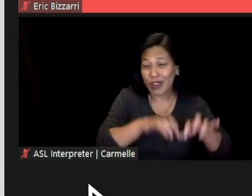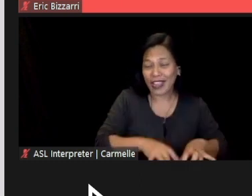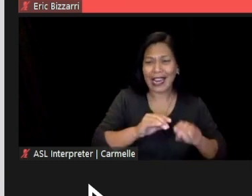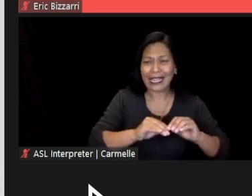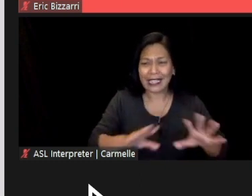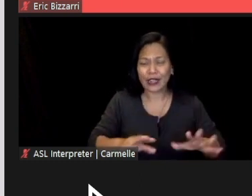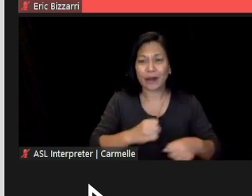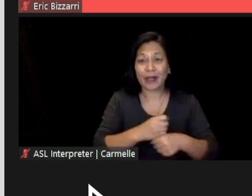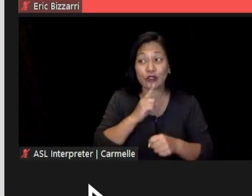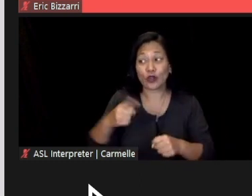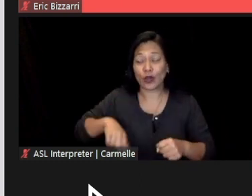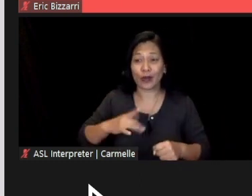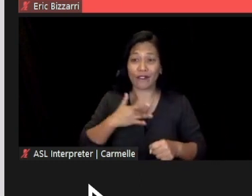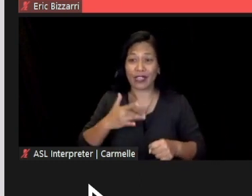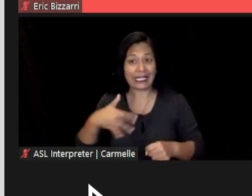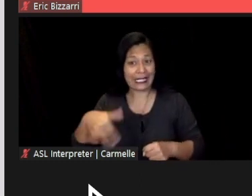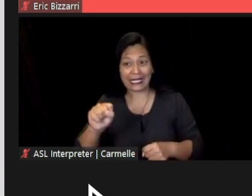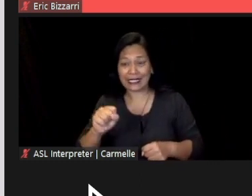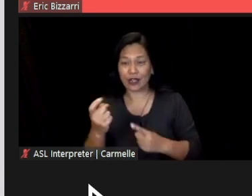job to know where your strengths are and where your weaknesses are.